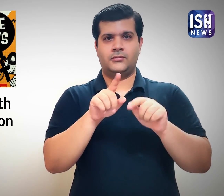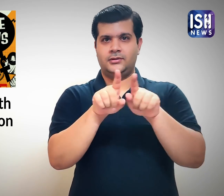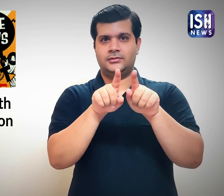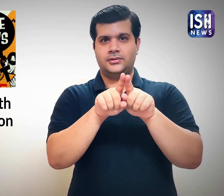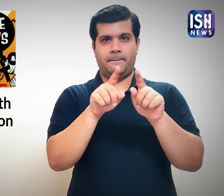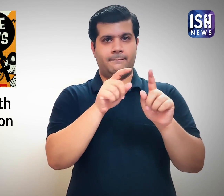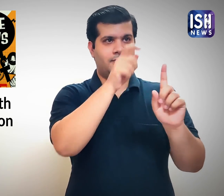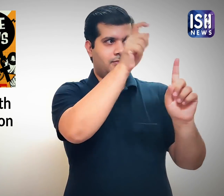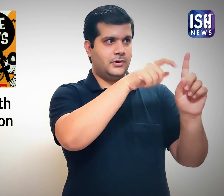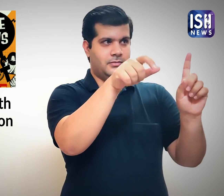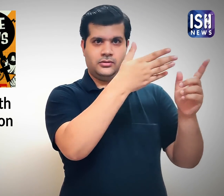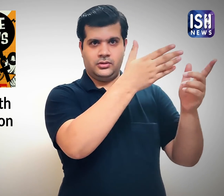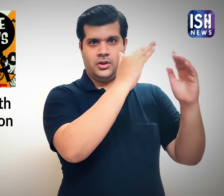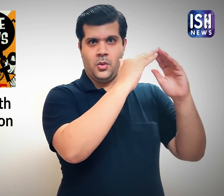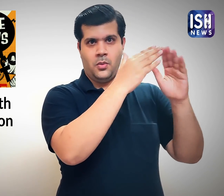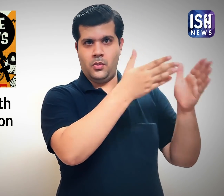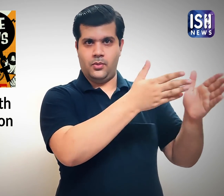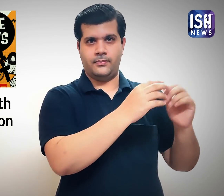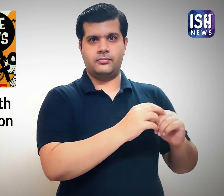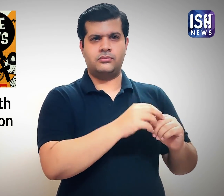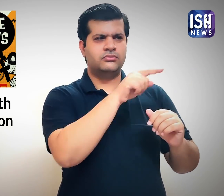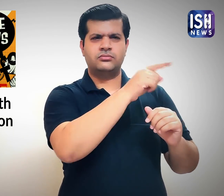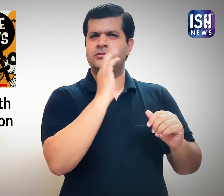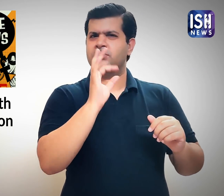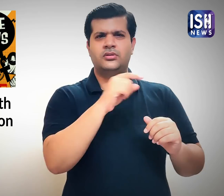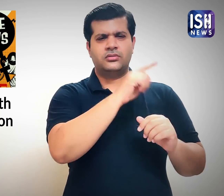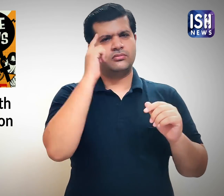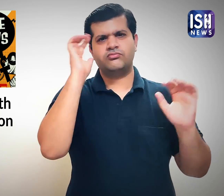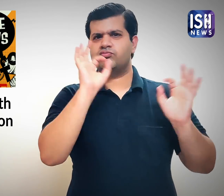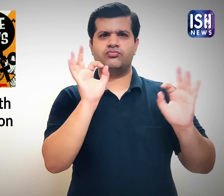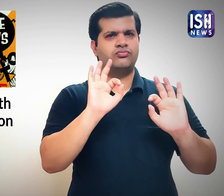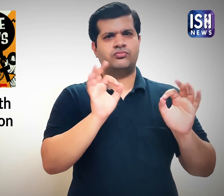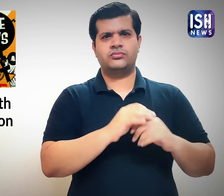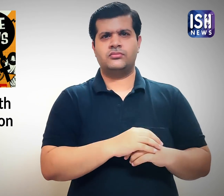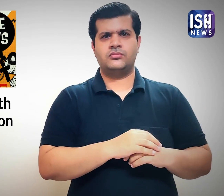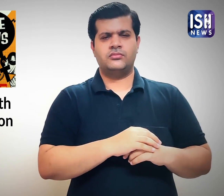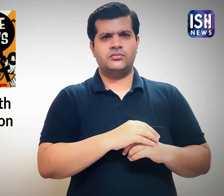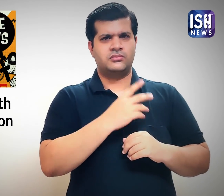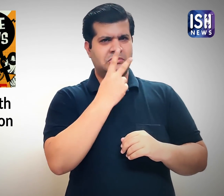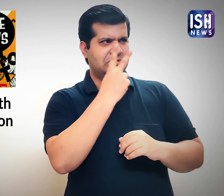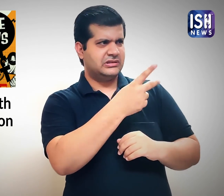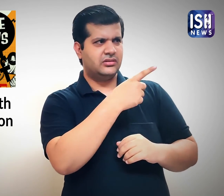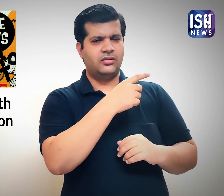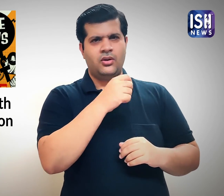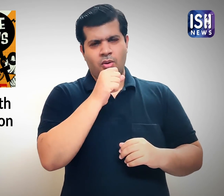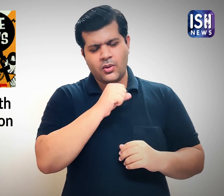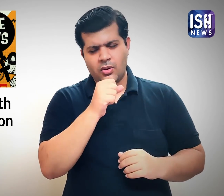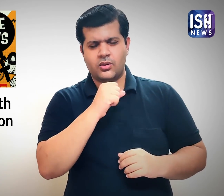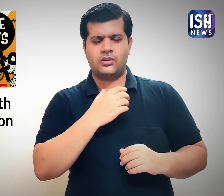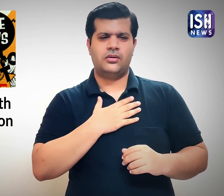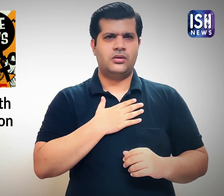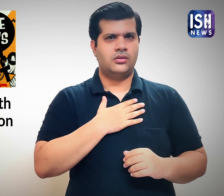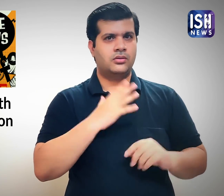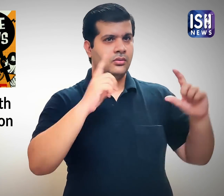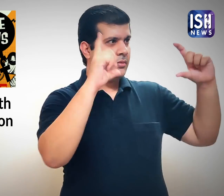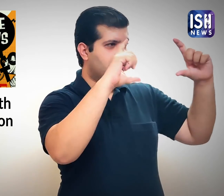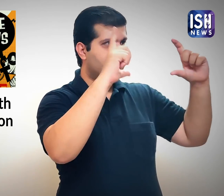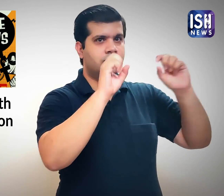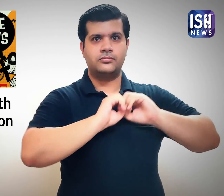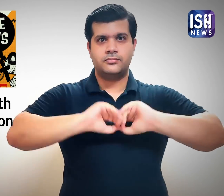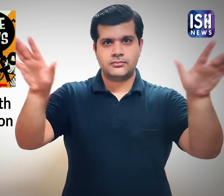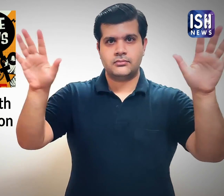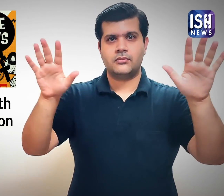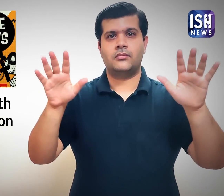images of individuals displaying symptoms but who are not COVID+ are going viral,